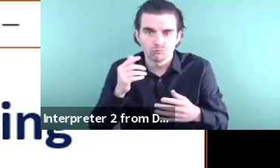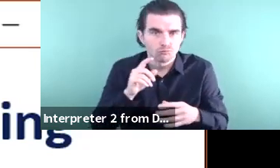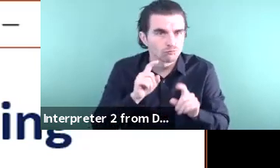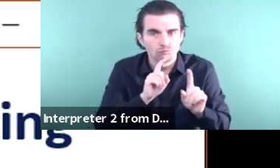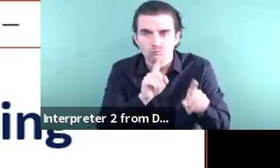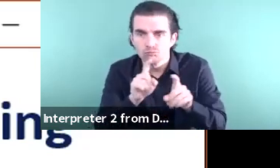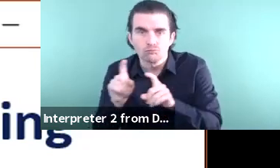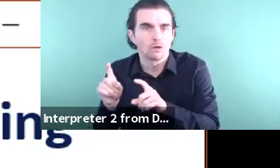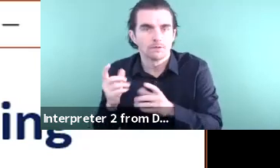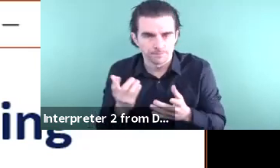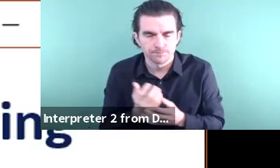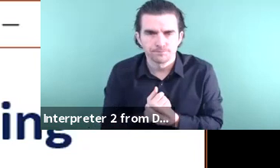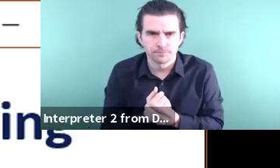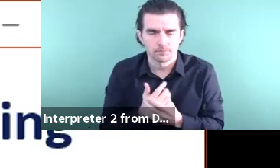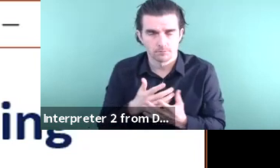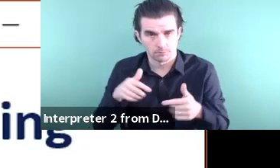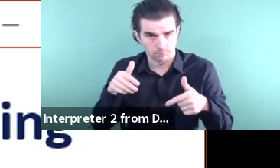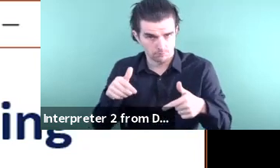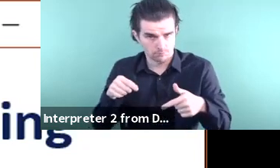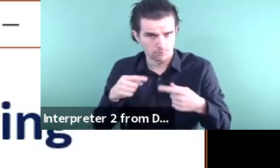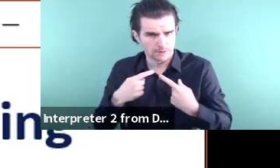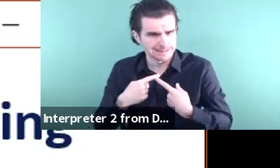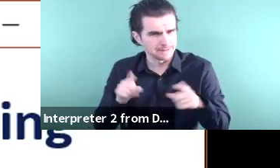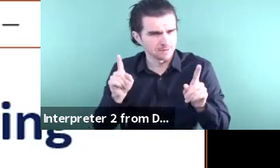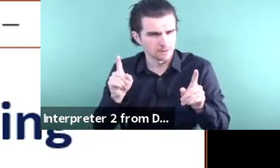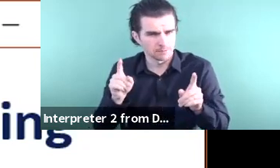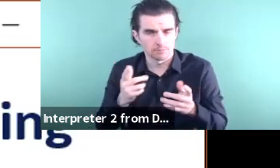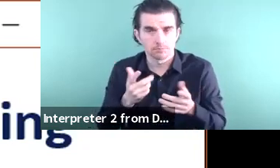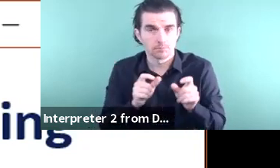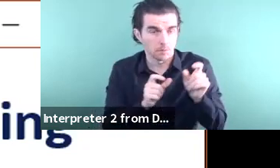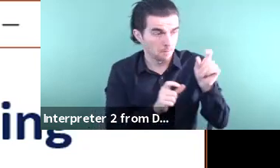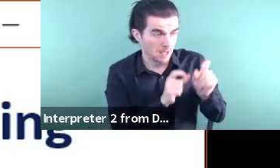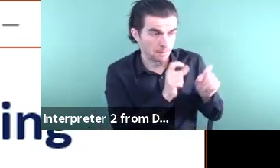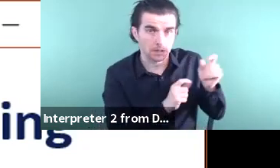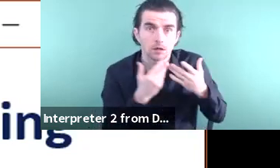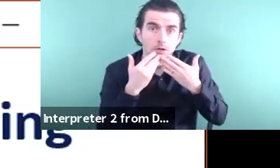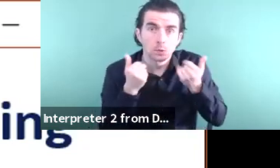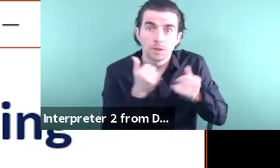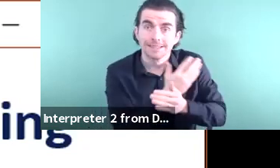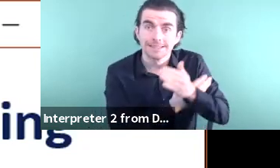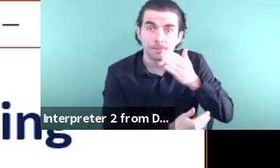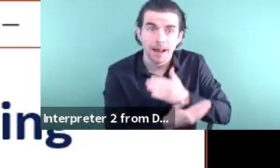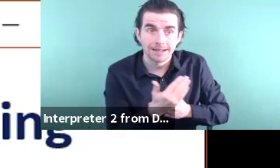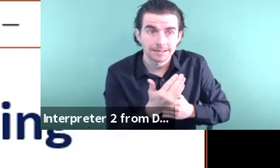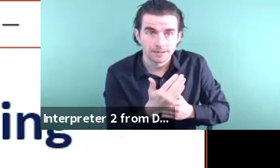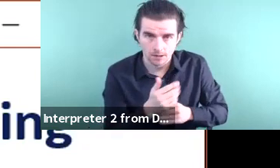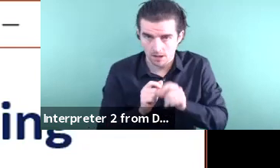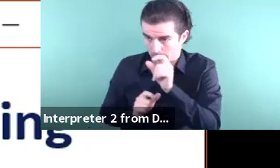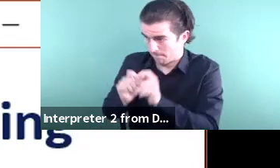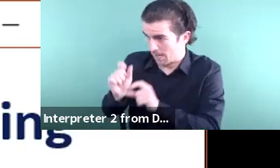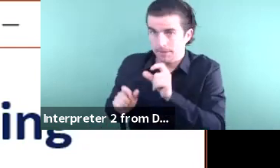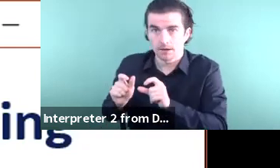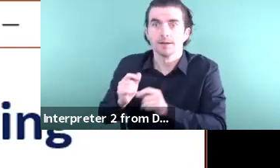the same level of participation and inclusion and well-being for a person with disability,